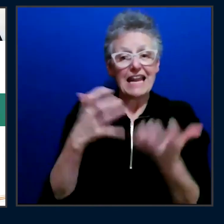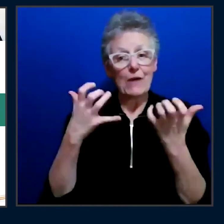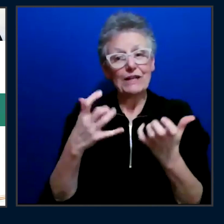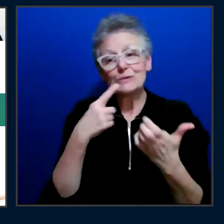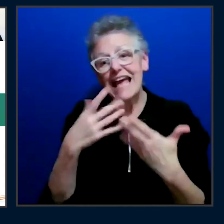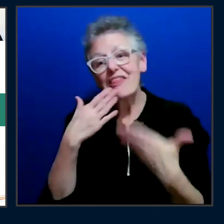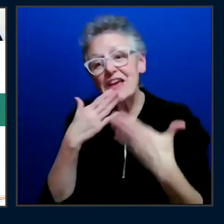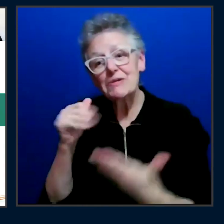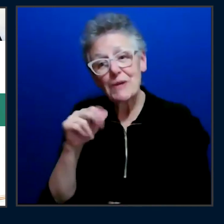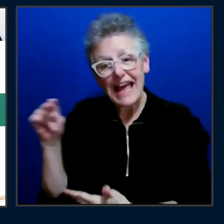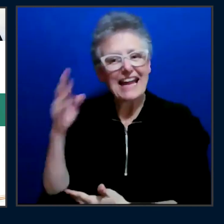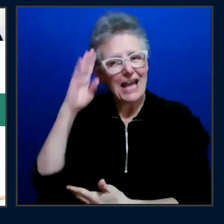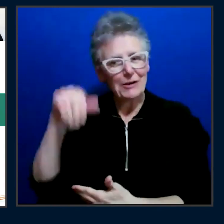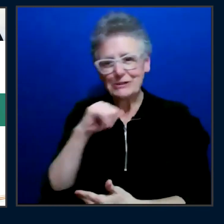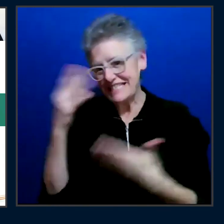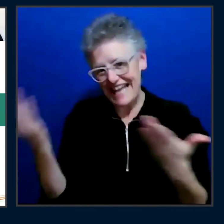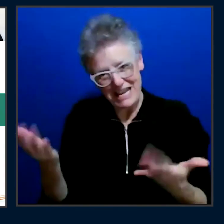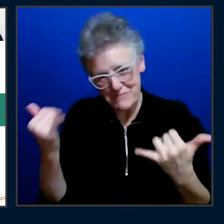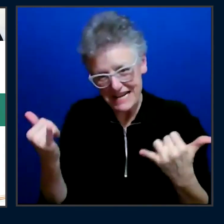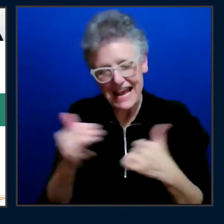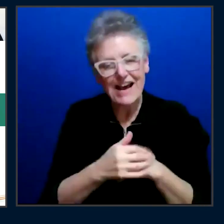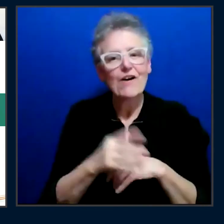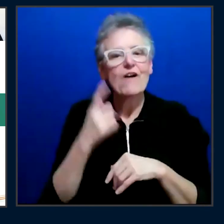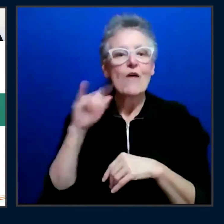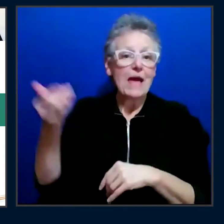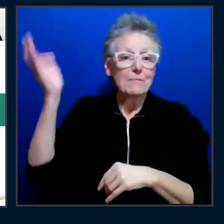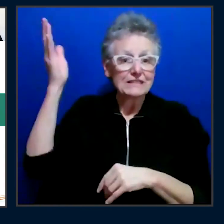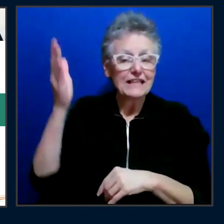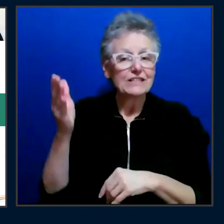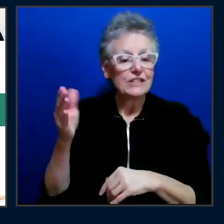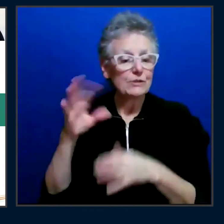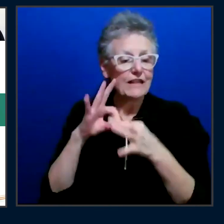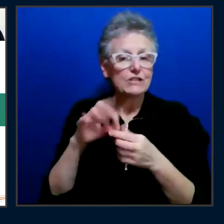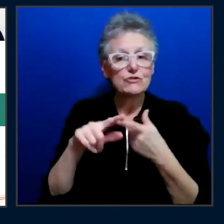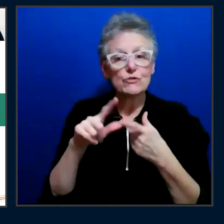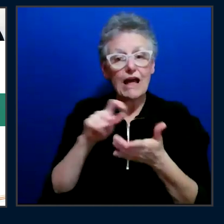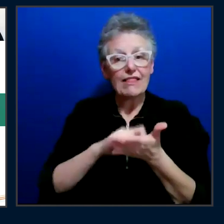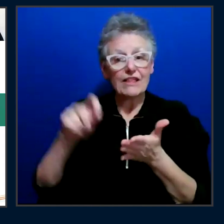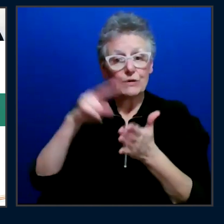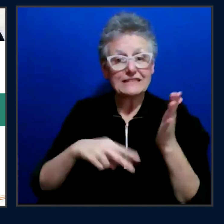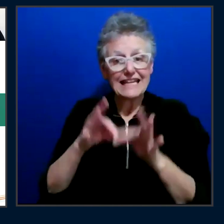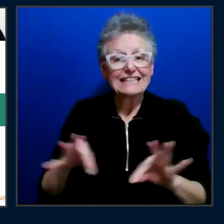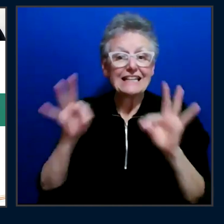So again, I just want to thank Ann, even though I know she's not here right now, for that presentation on the literacy essentials,